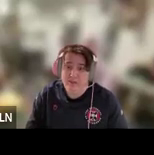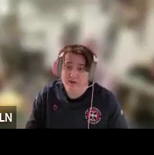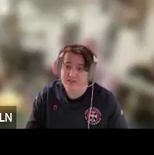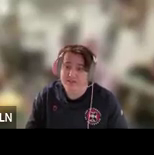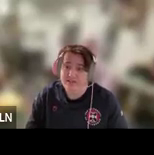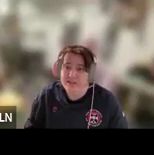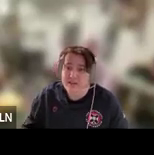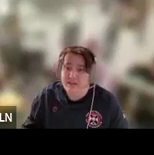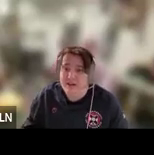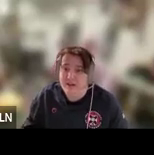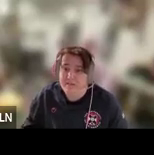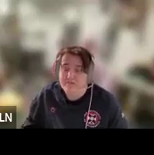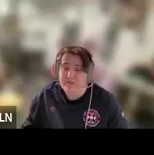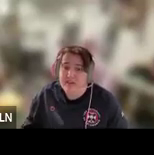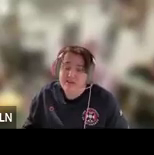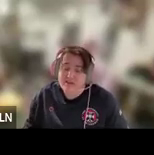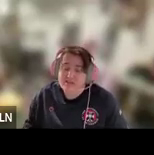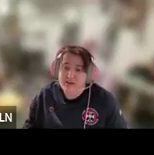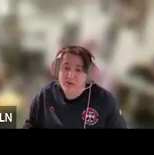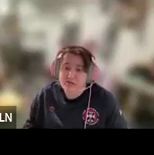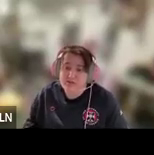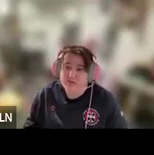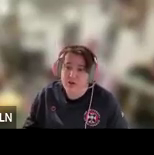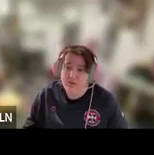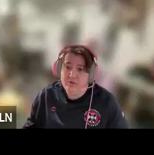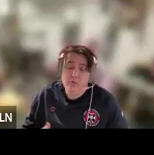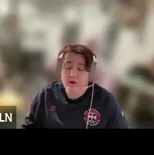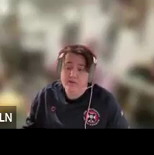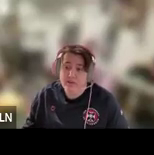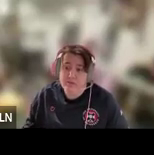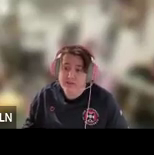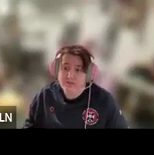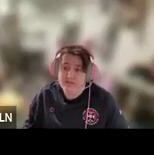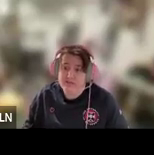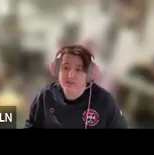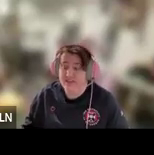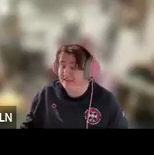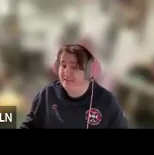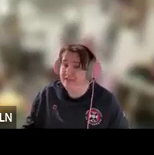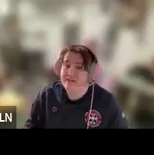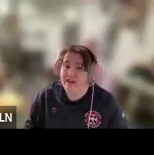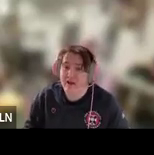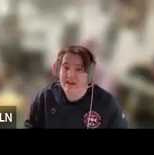that person. They can also help you determine what the complaints procedure is